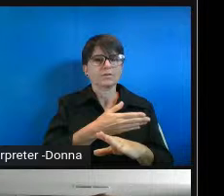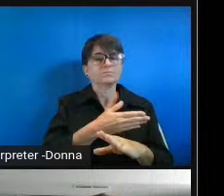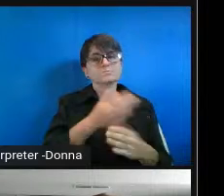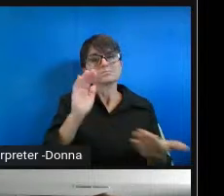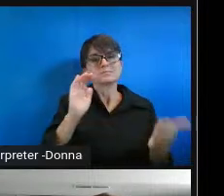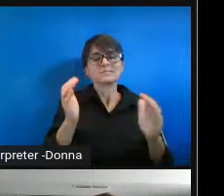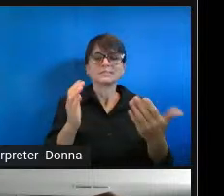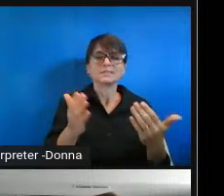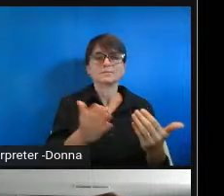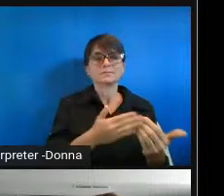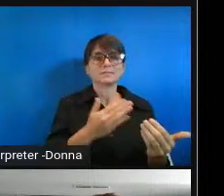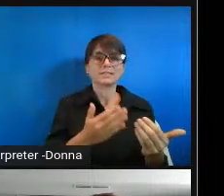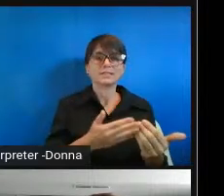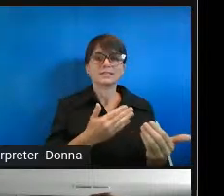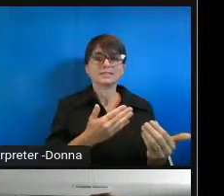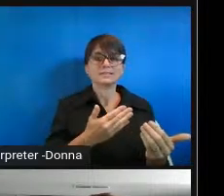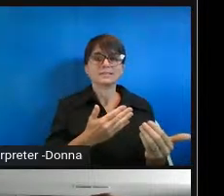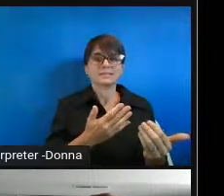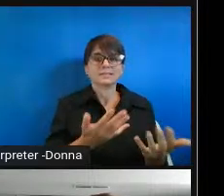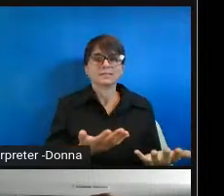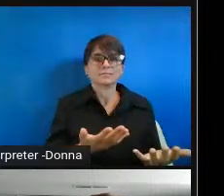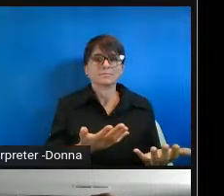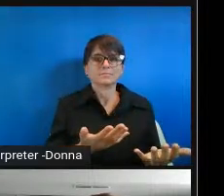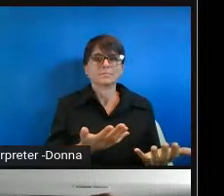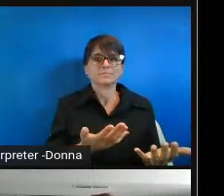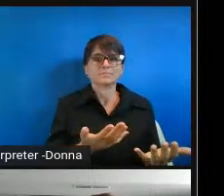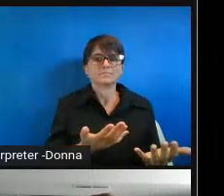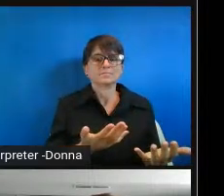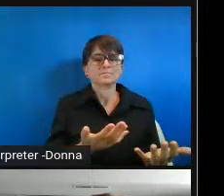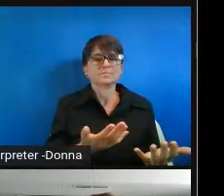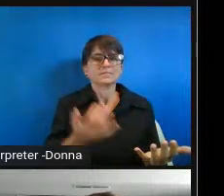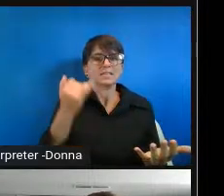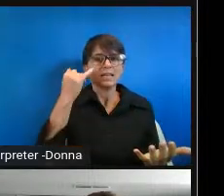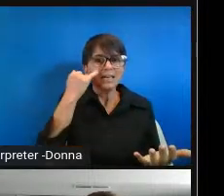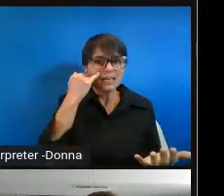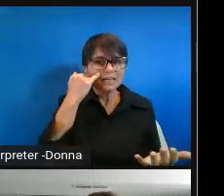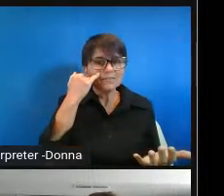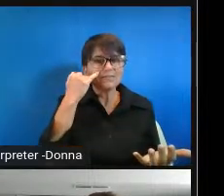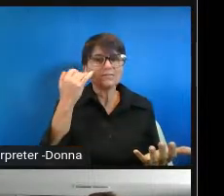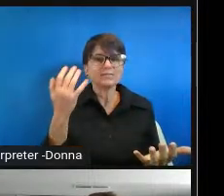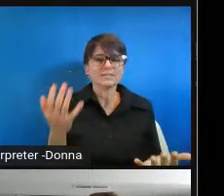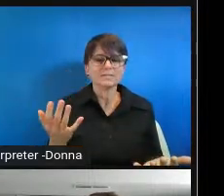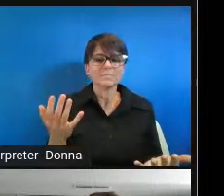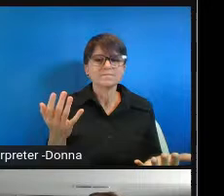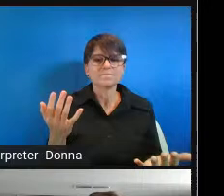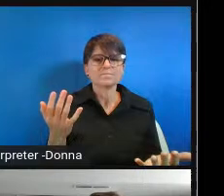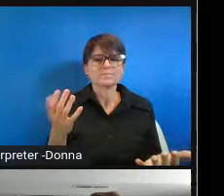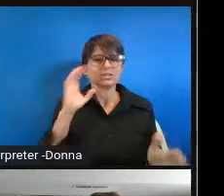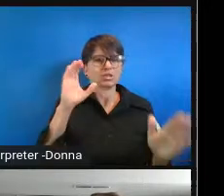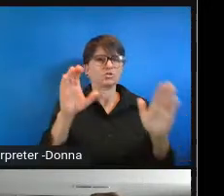and this is a great question and something to always ask ourselves . It can seem easy